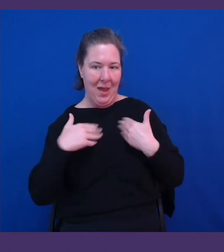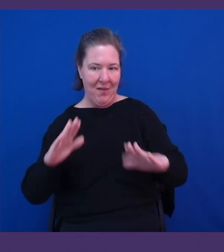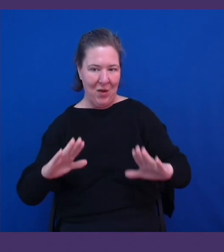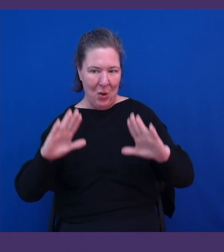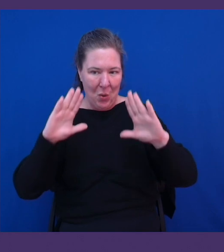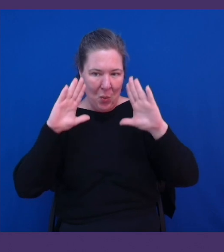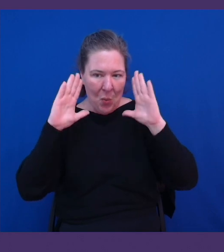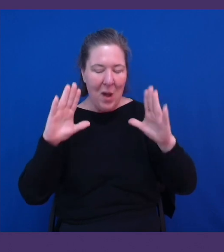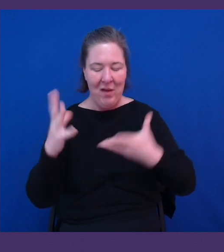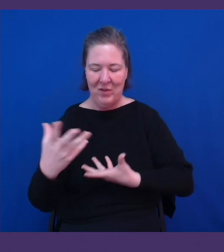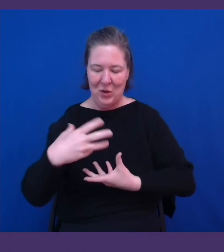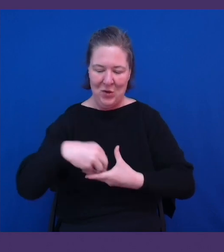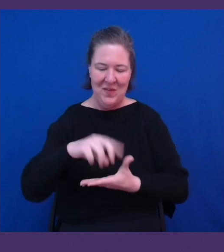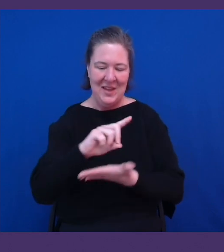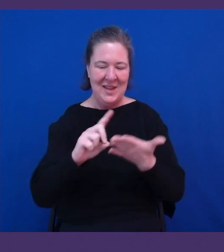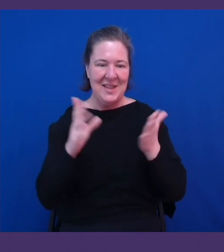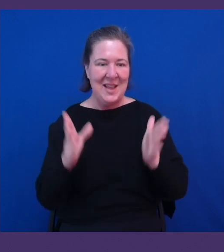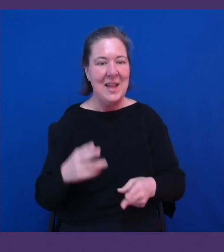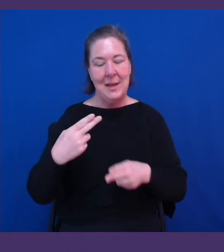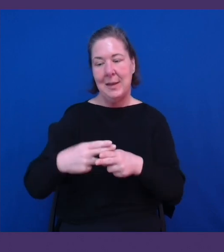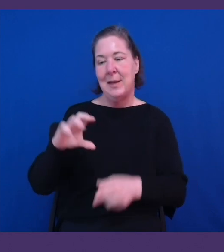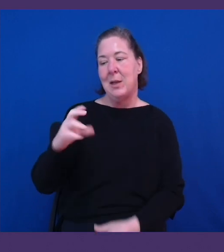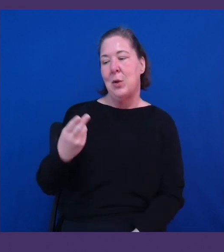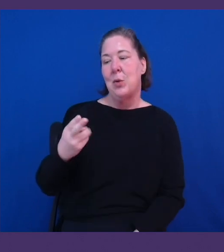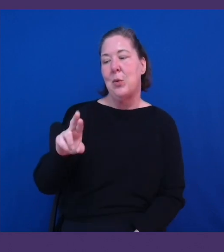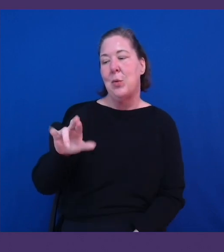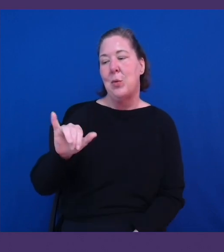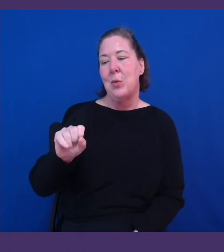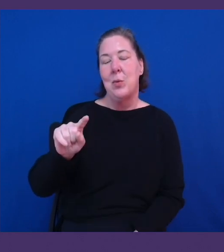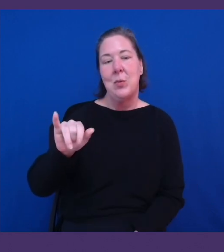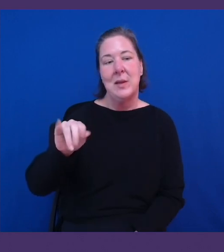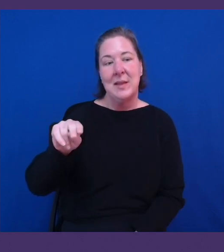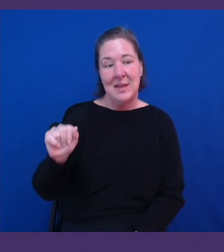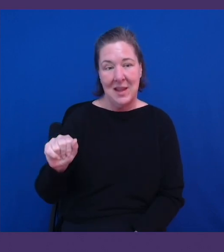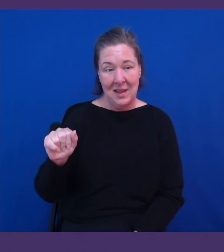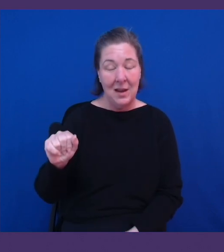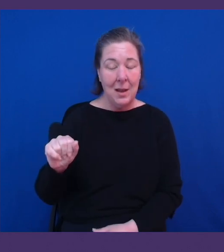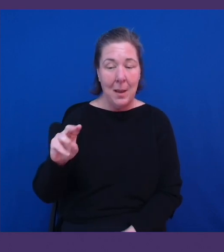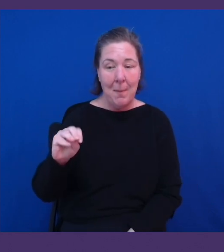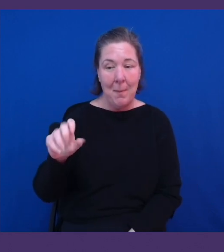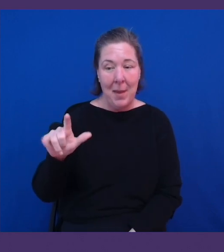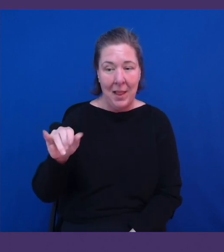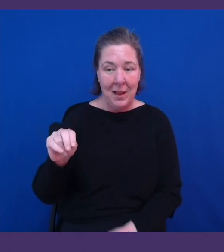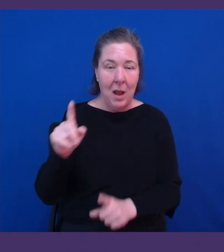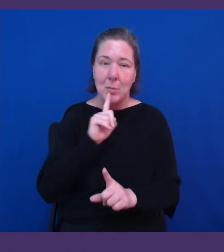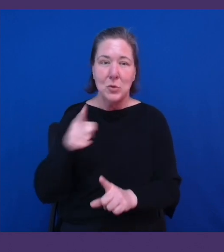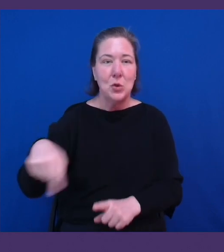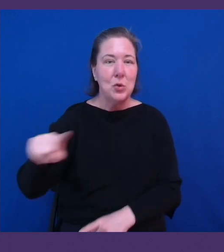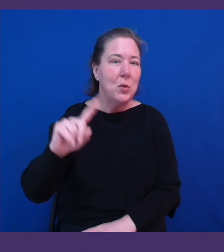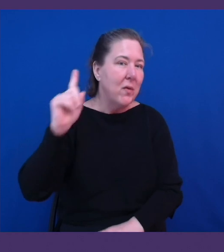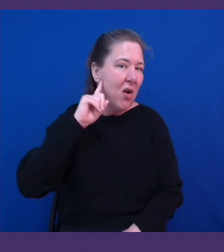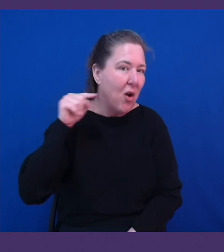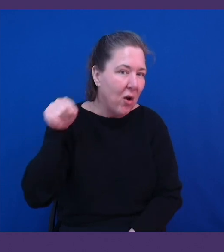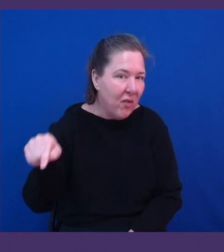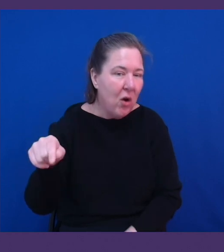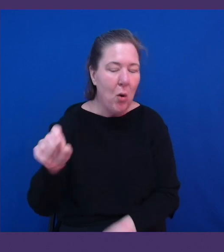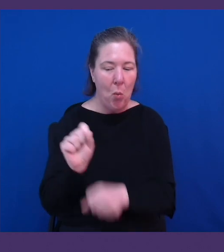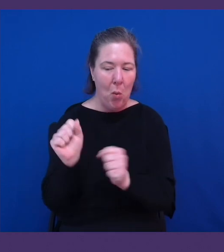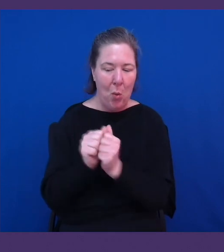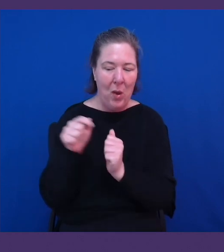at Microsoft named Christina Mallon. I'm sure many of you have heard of her, worked with her. And she's leading another session here